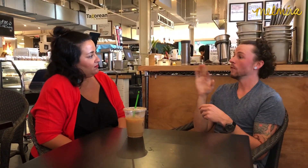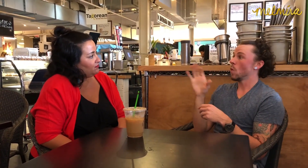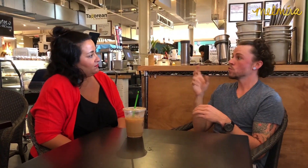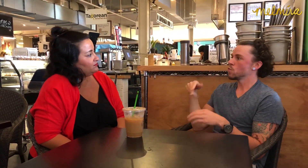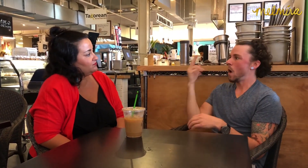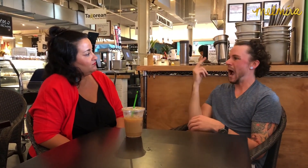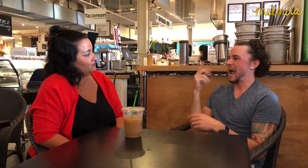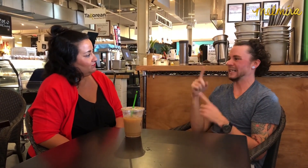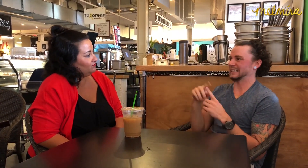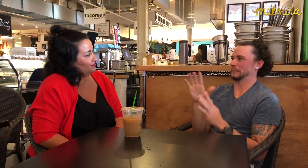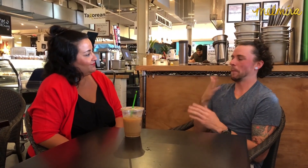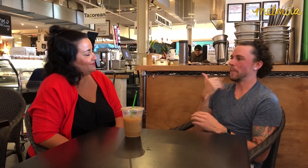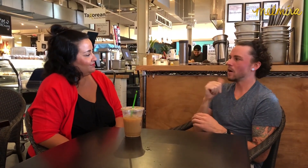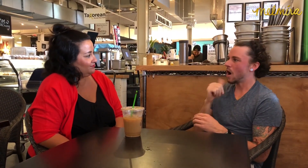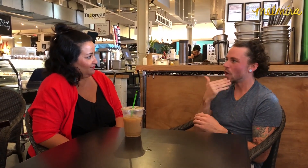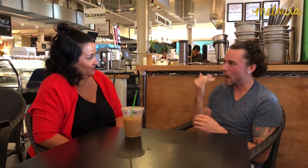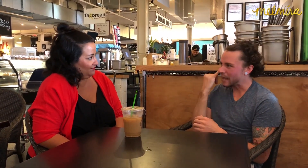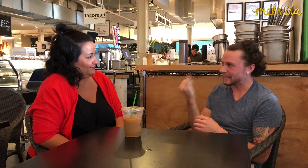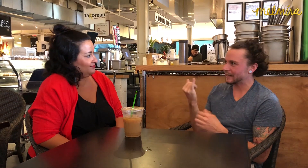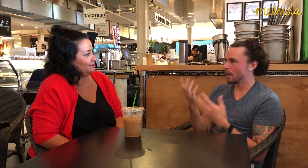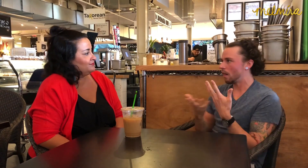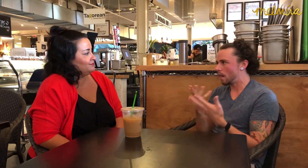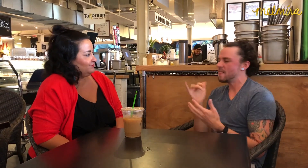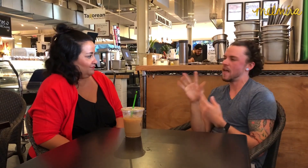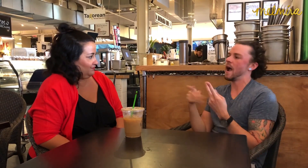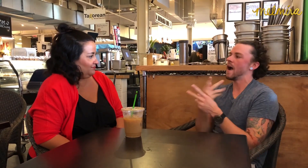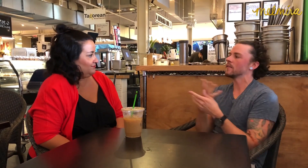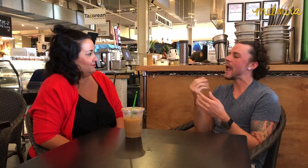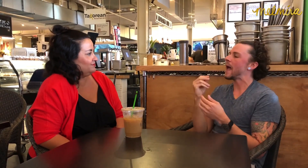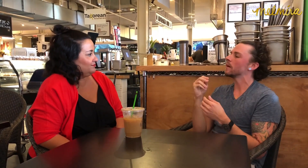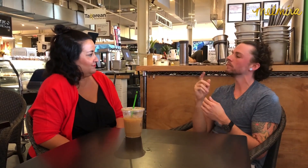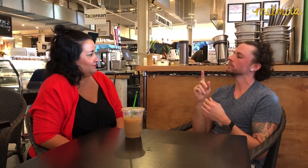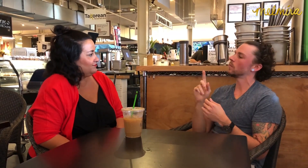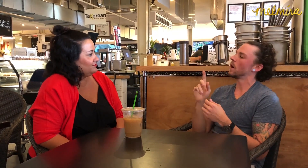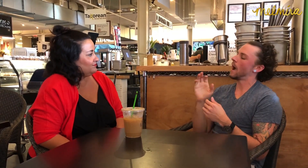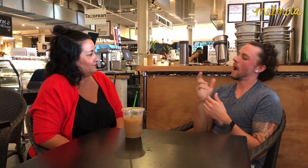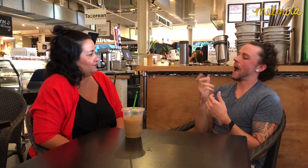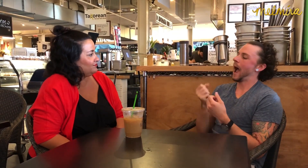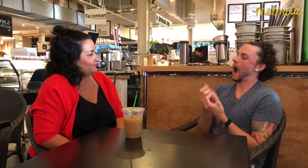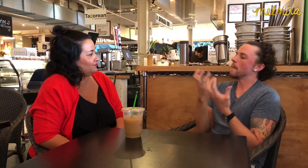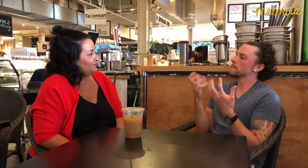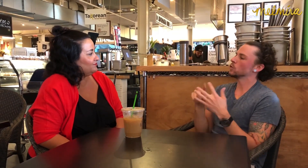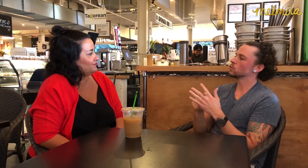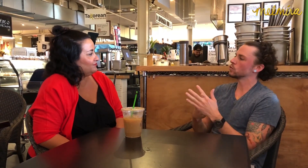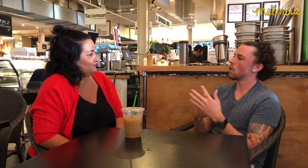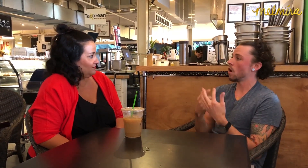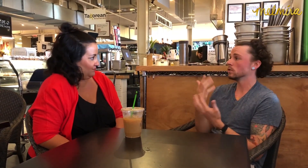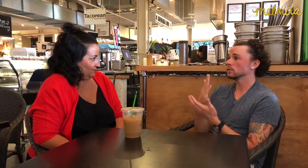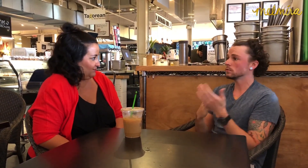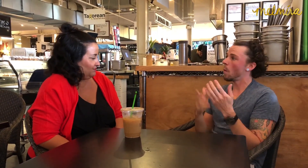If your cholesterol is too high, then the treatment isn't a good idea. That kind of thing. We also needed to figure out how much to start off with.